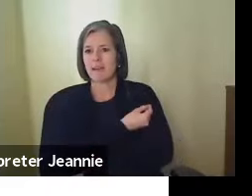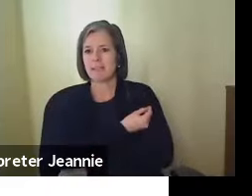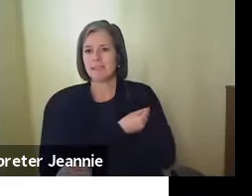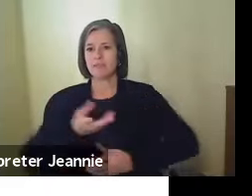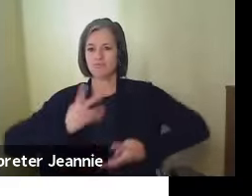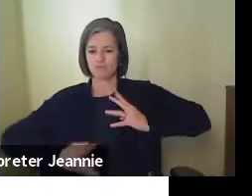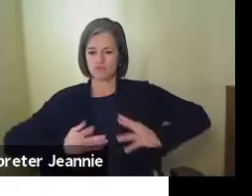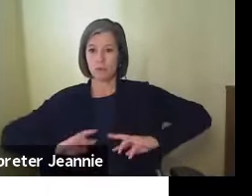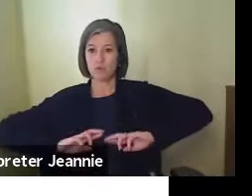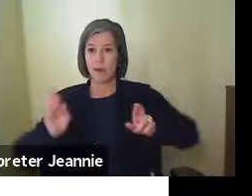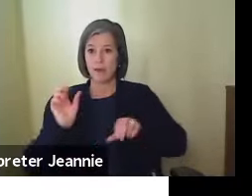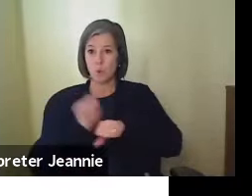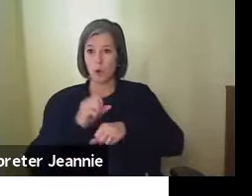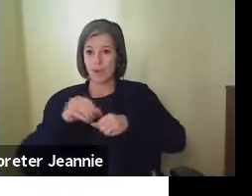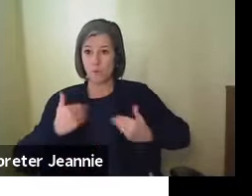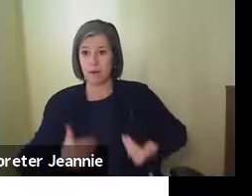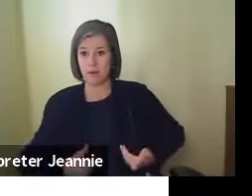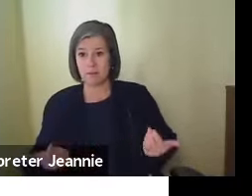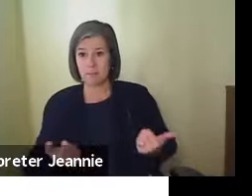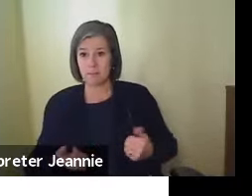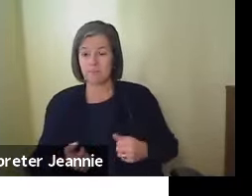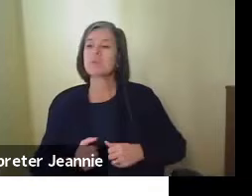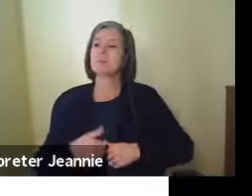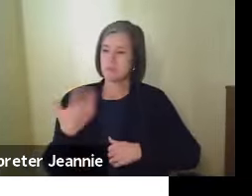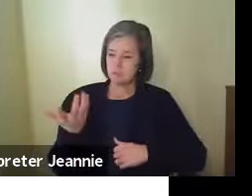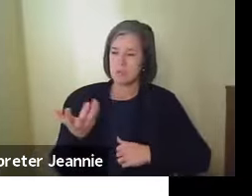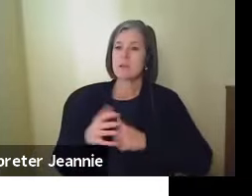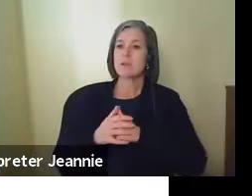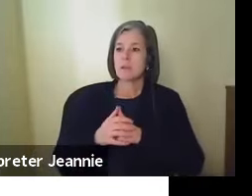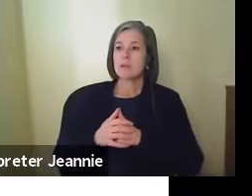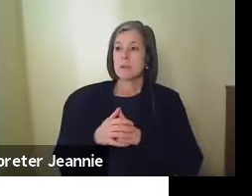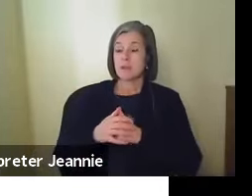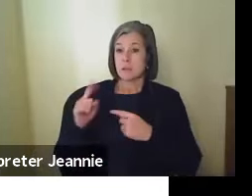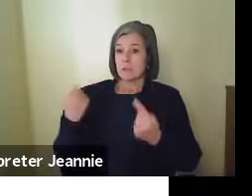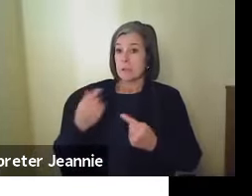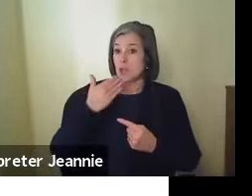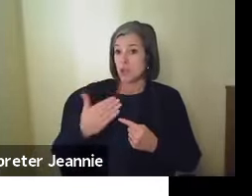Yeah, so there has been -- some really good data on this that's come out